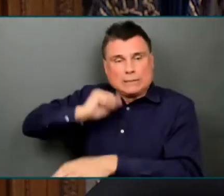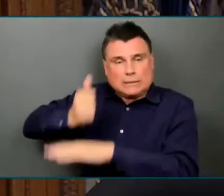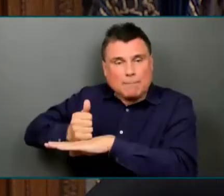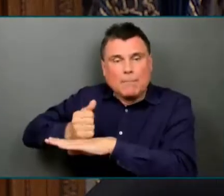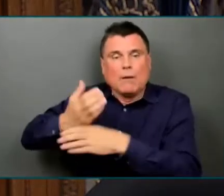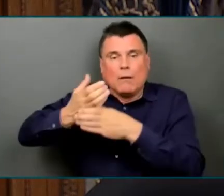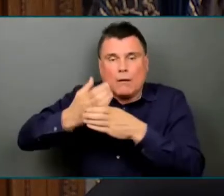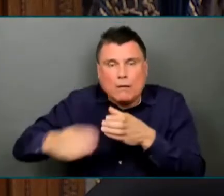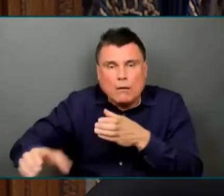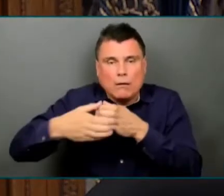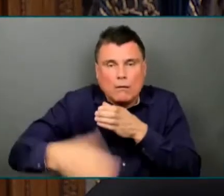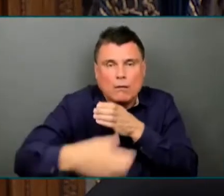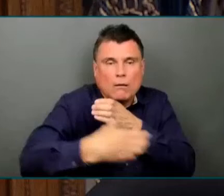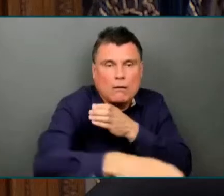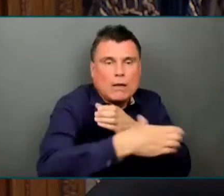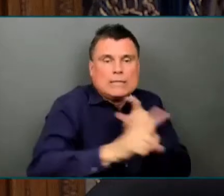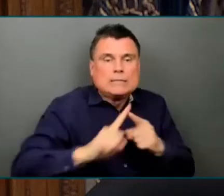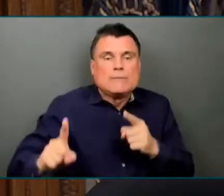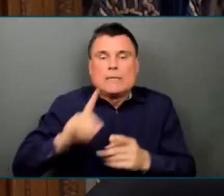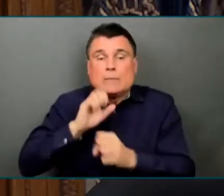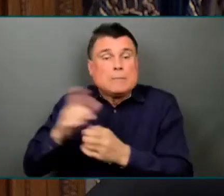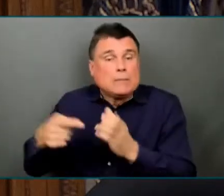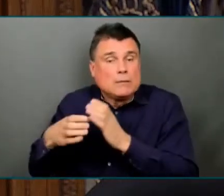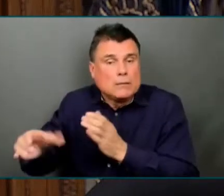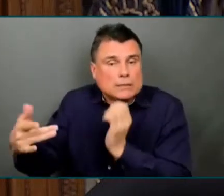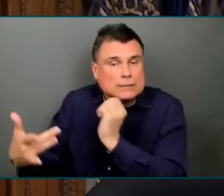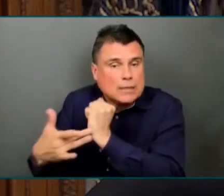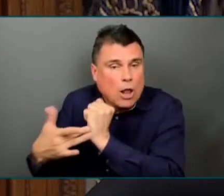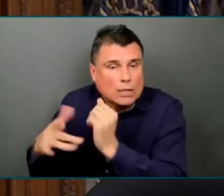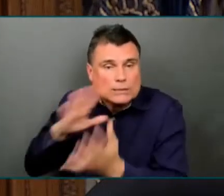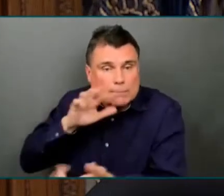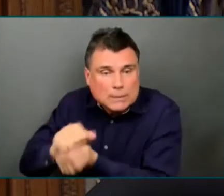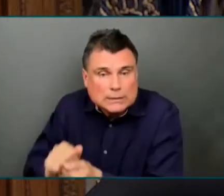comprised of experts in their field, will assist in ensuring that we get this right.